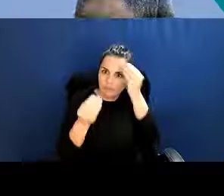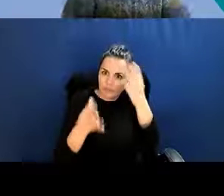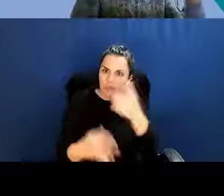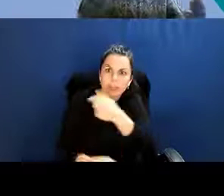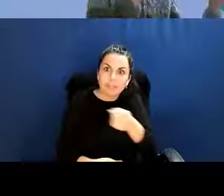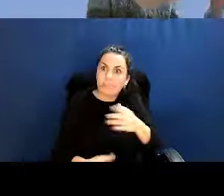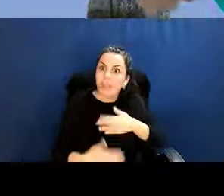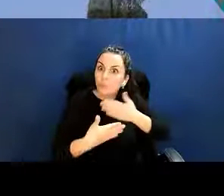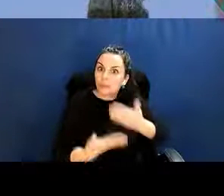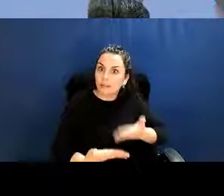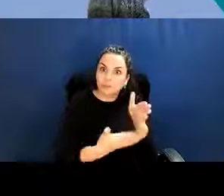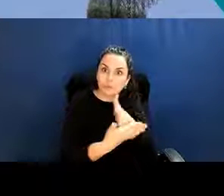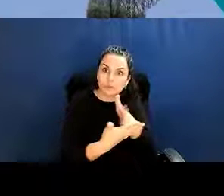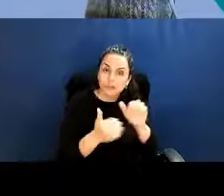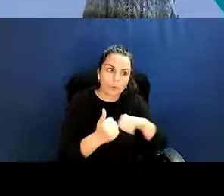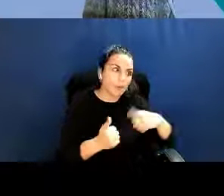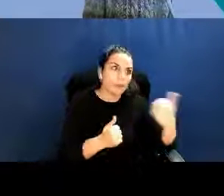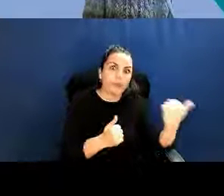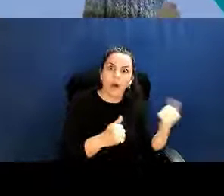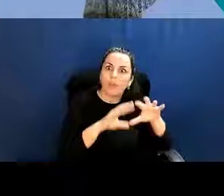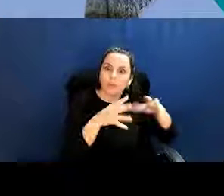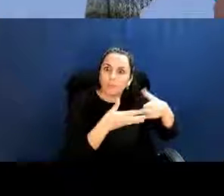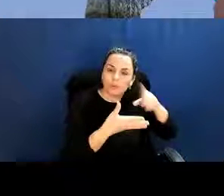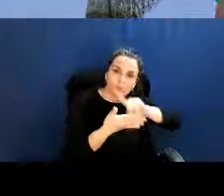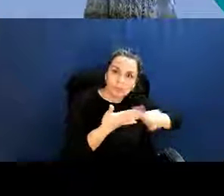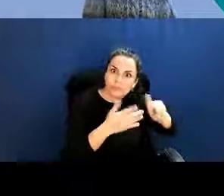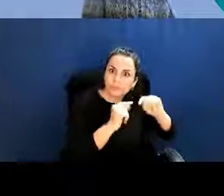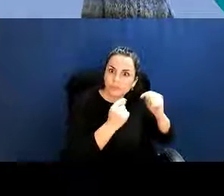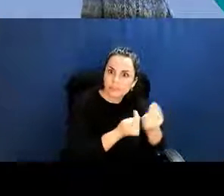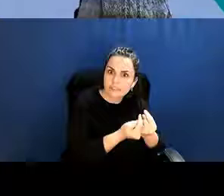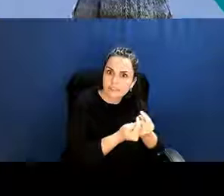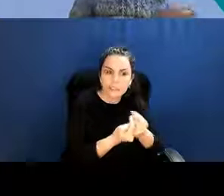with this different research team for this new project.